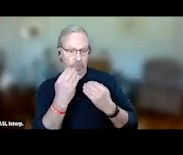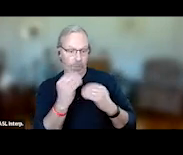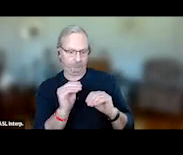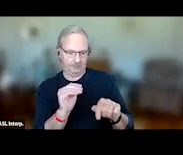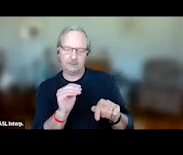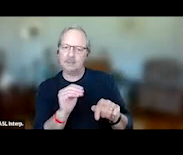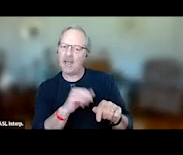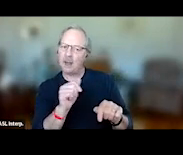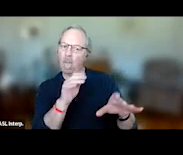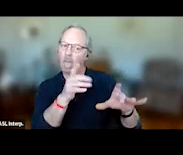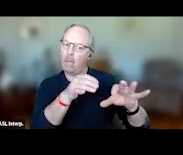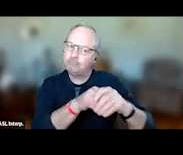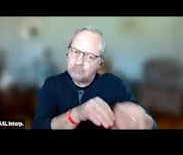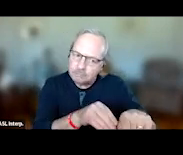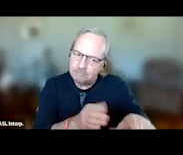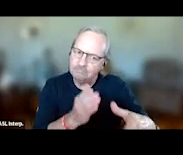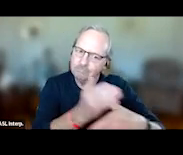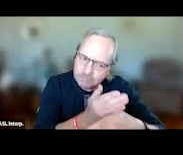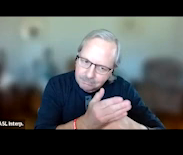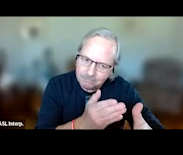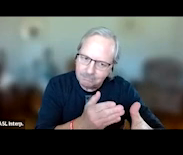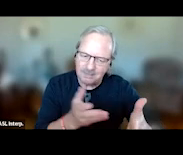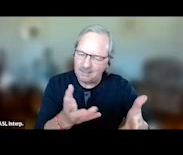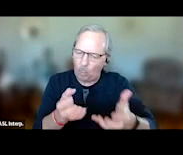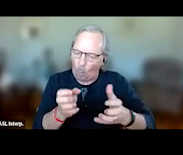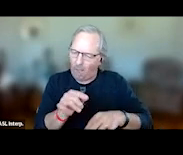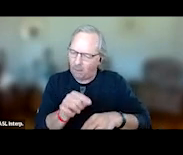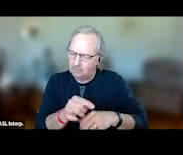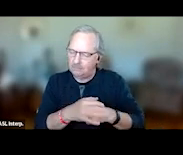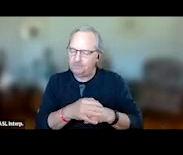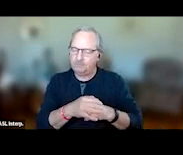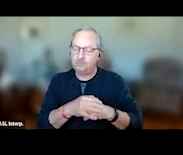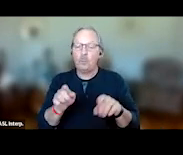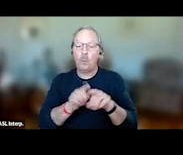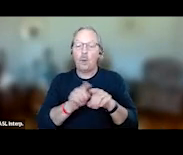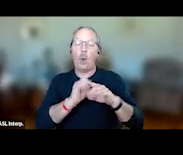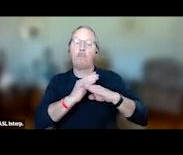be necessary but are undesired. We can also prevent escalation by managing